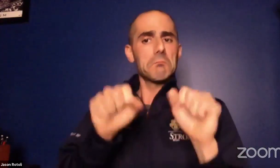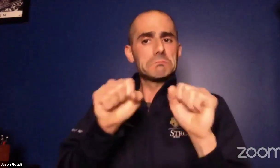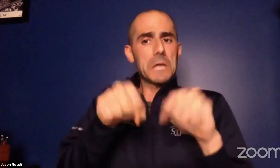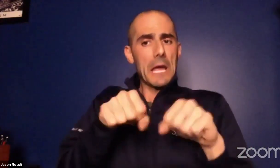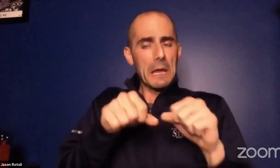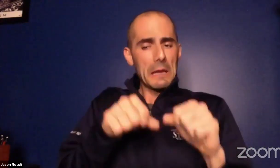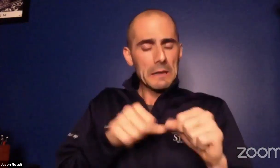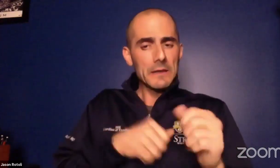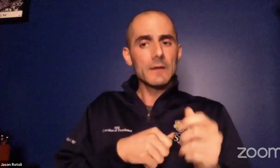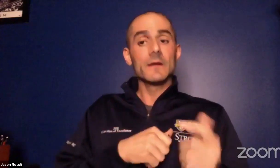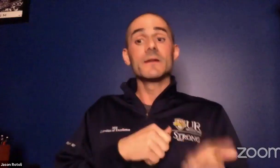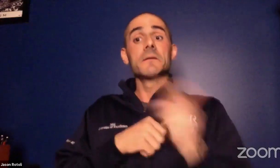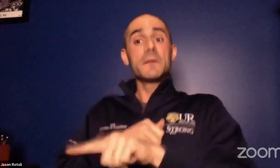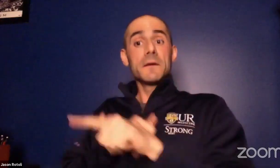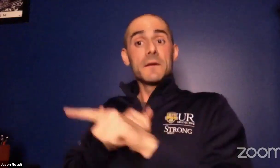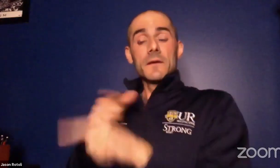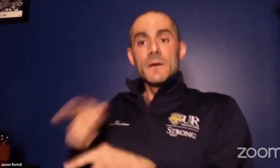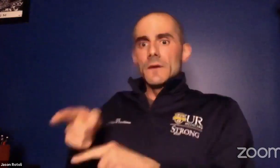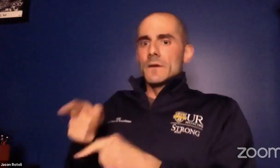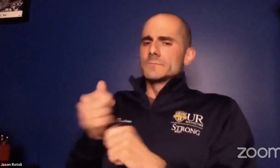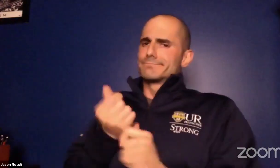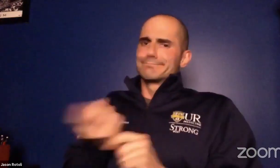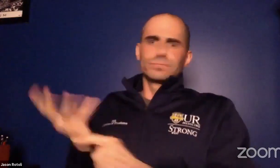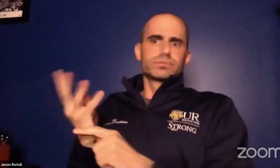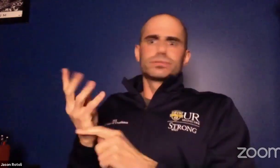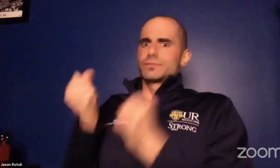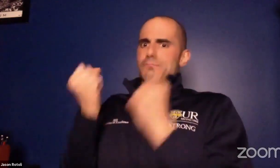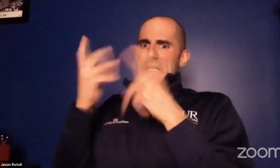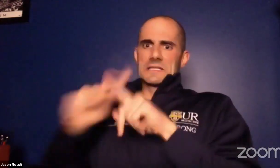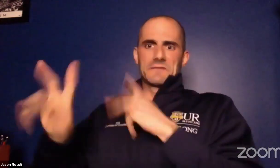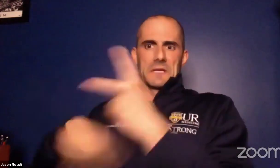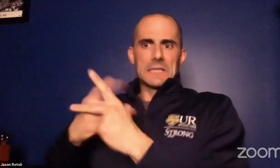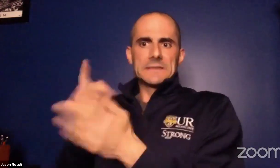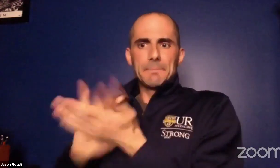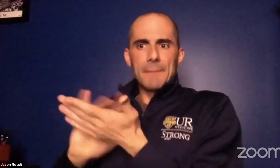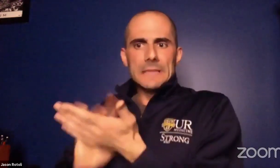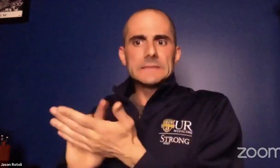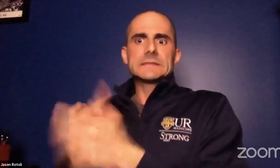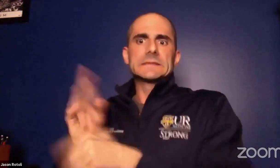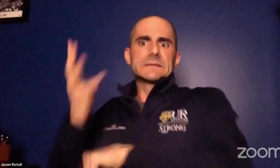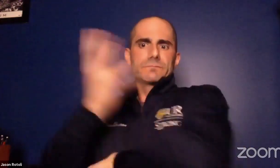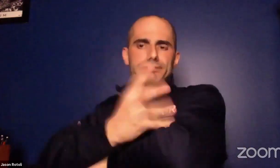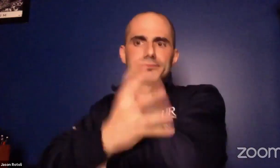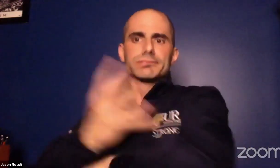Your primary care doctor can ask for blood work but there is a limitation to that.